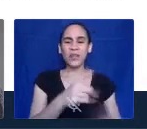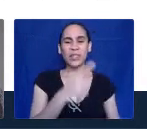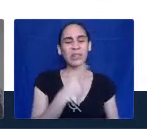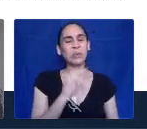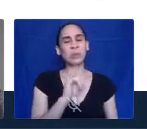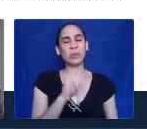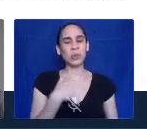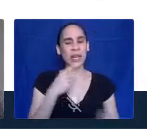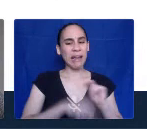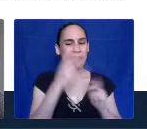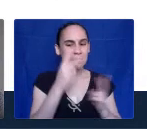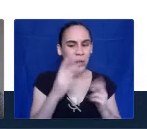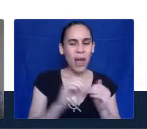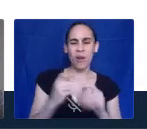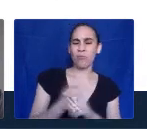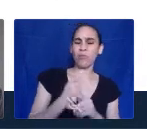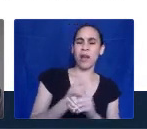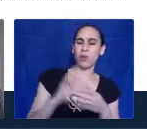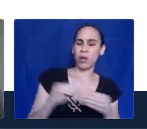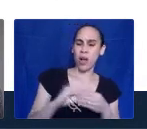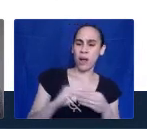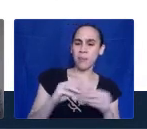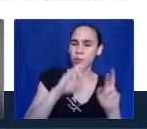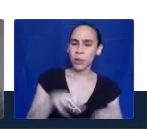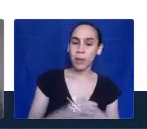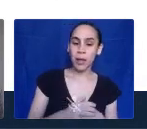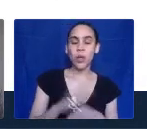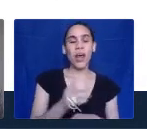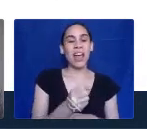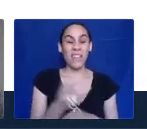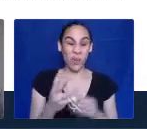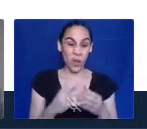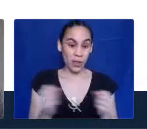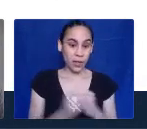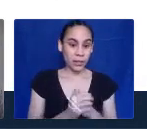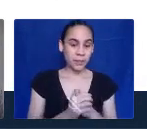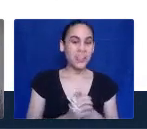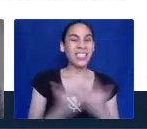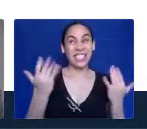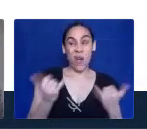to that reply so a couple things it's 2020 social media matters i wish it didn't but it's true